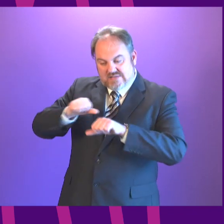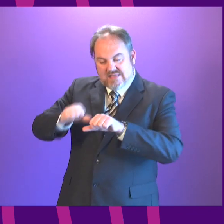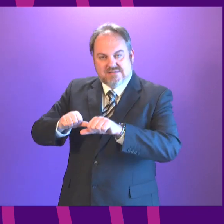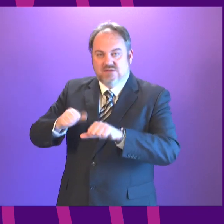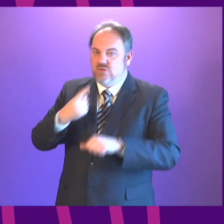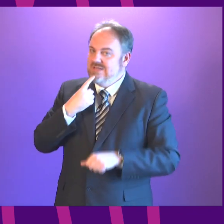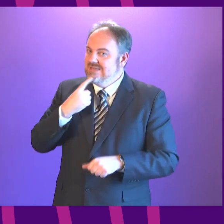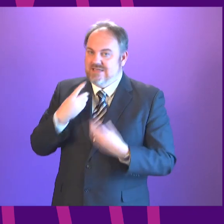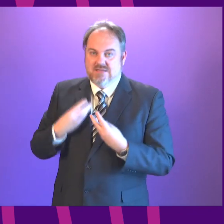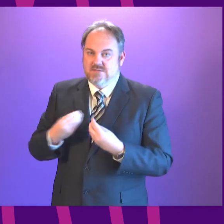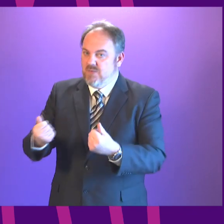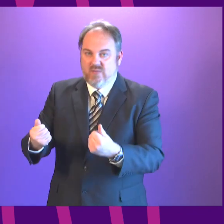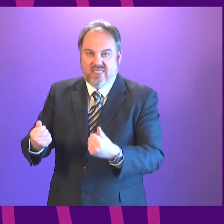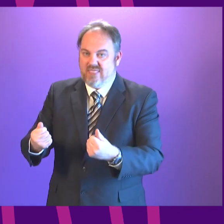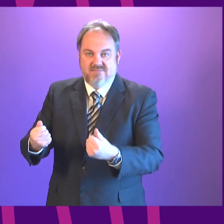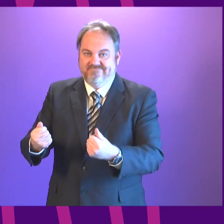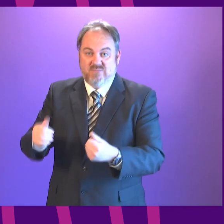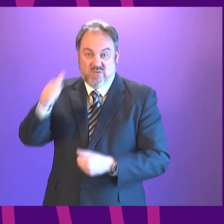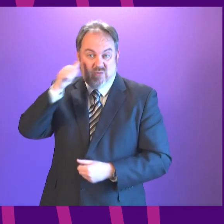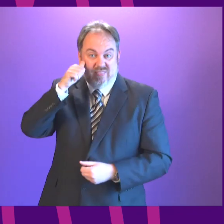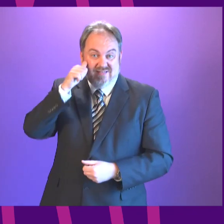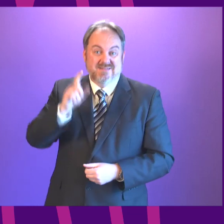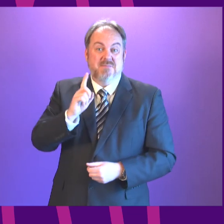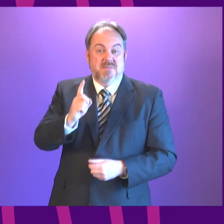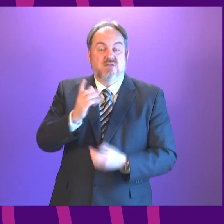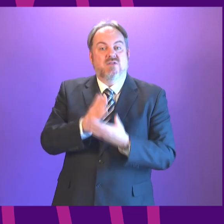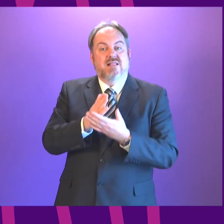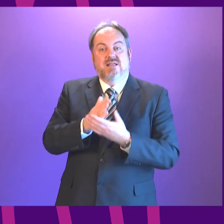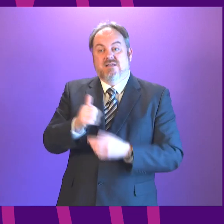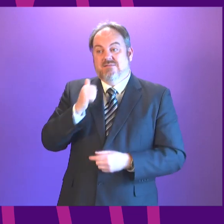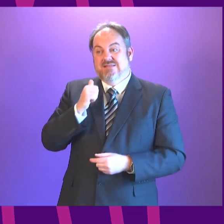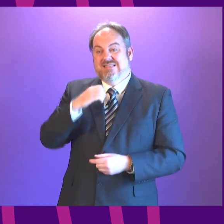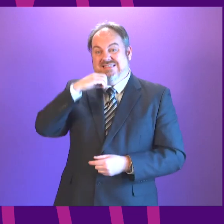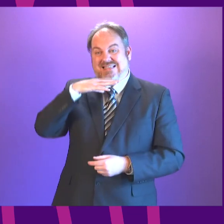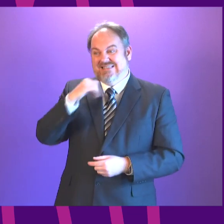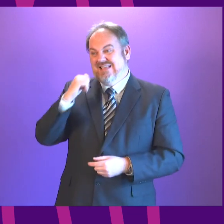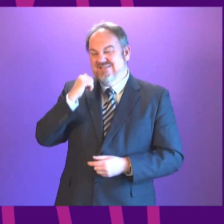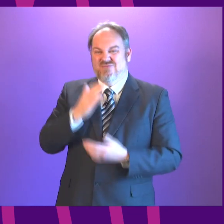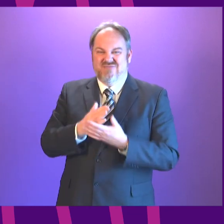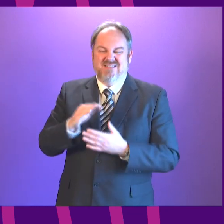would bring dark days and challenging periods. I know that Saturday felt like a very dark